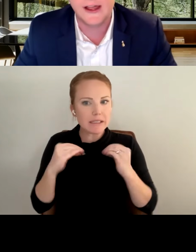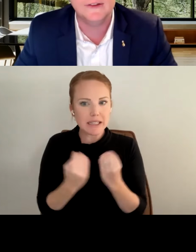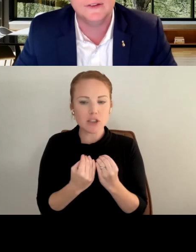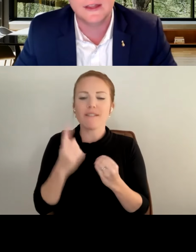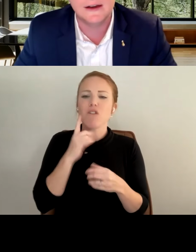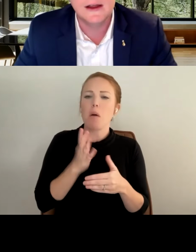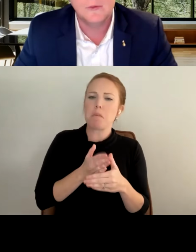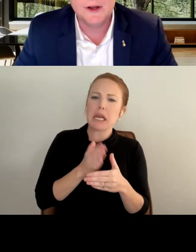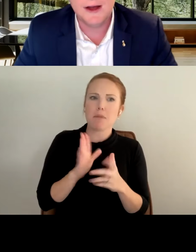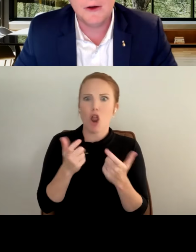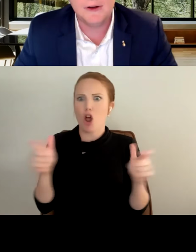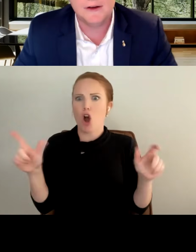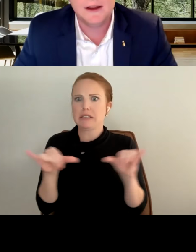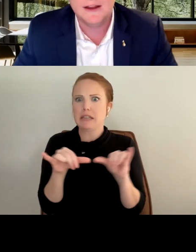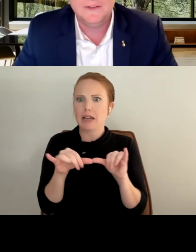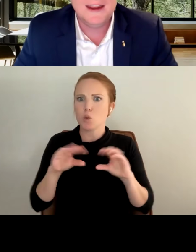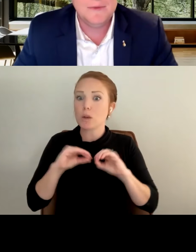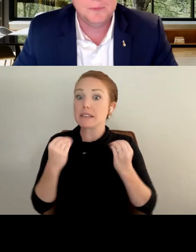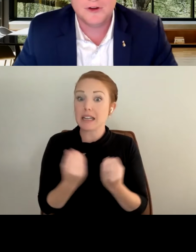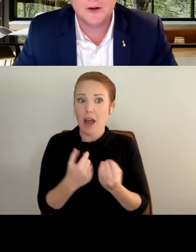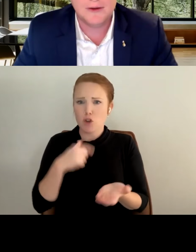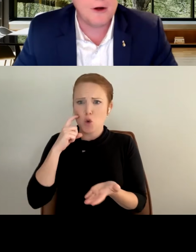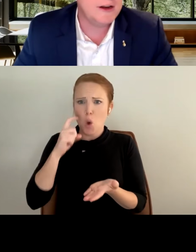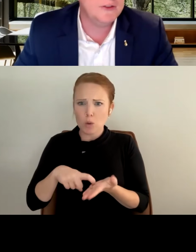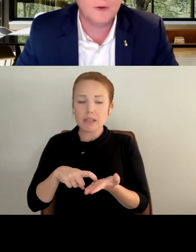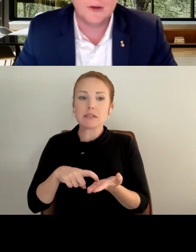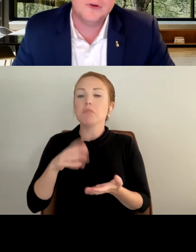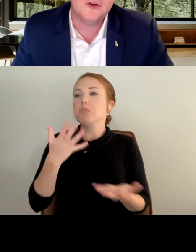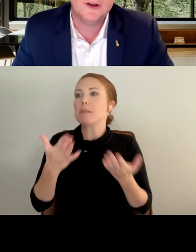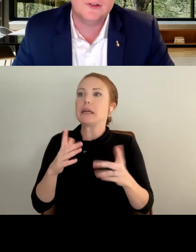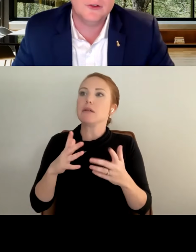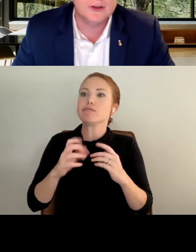size is that we go out and the team is procuring, marketing is going out and procuring a solution,